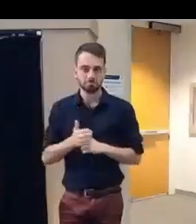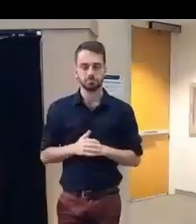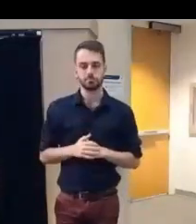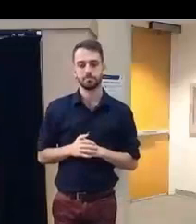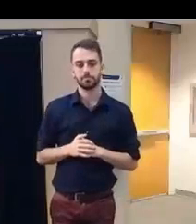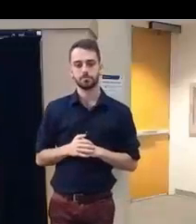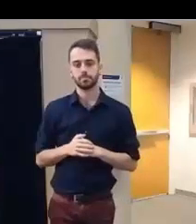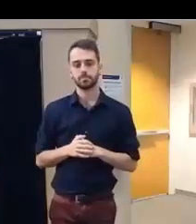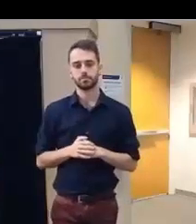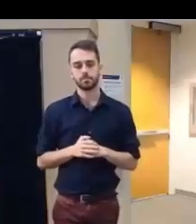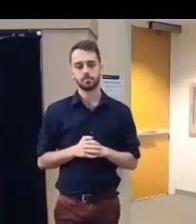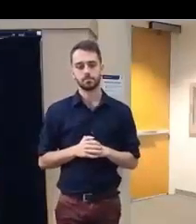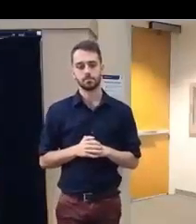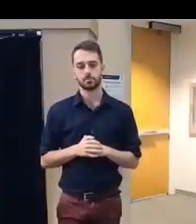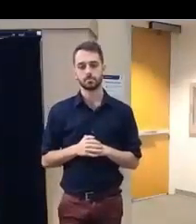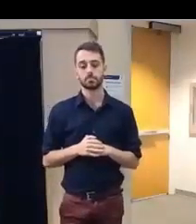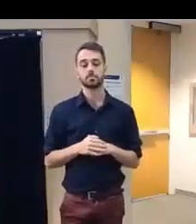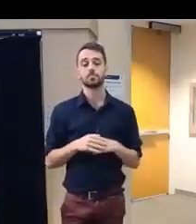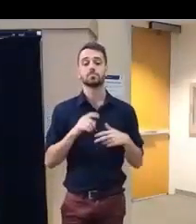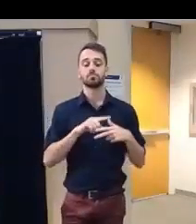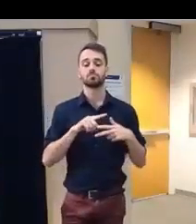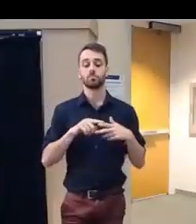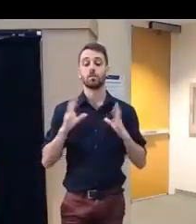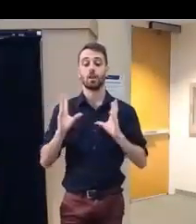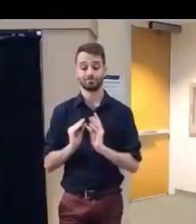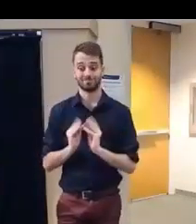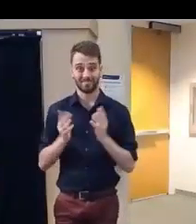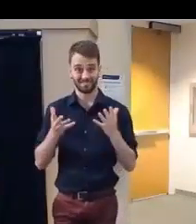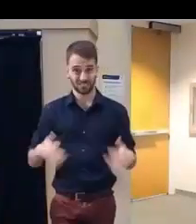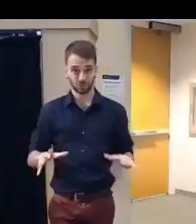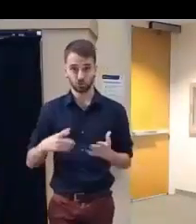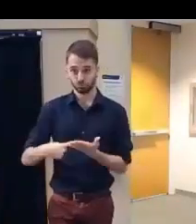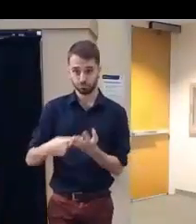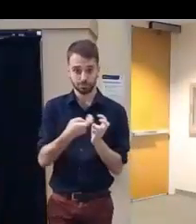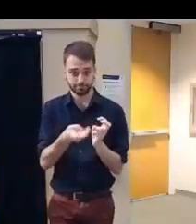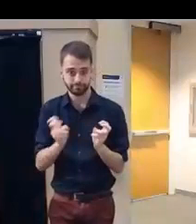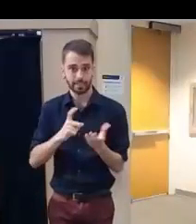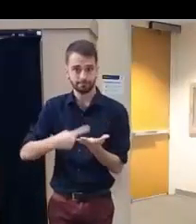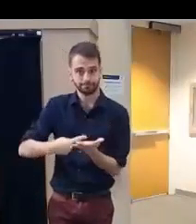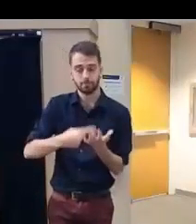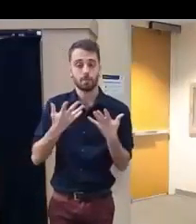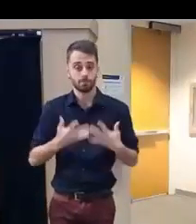is that we travel to the ganondagan historic site with members of the of the University Counseling